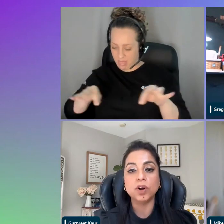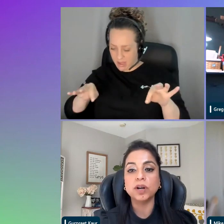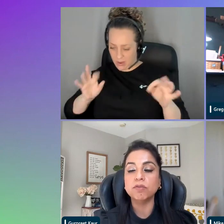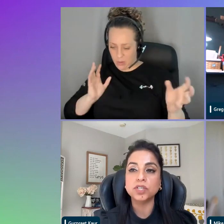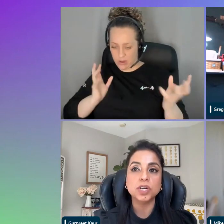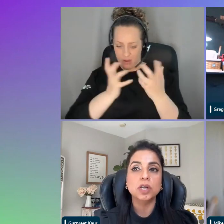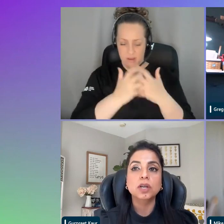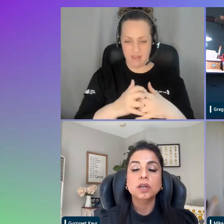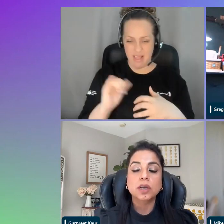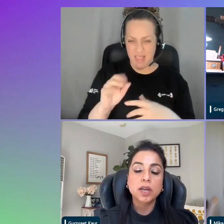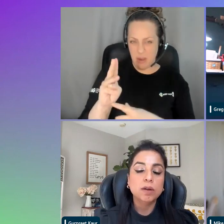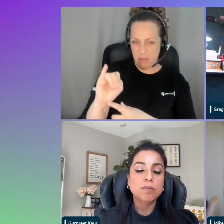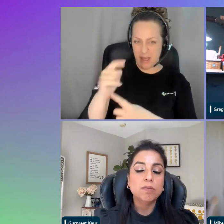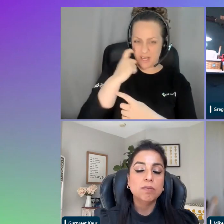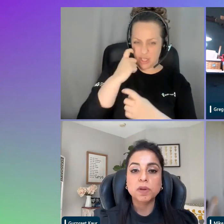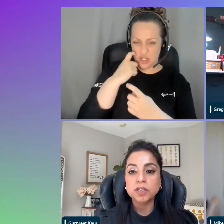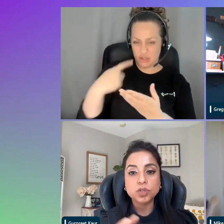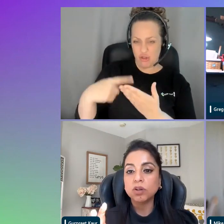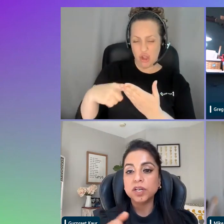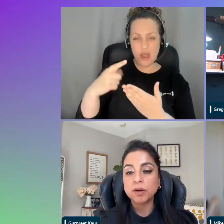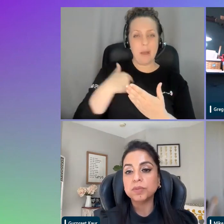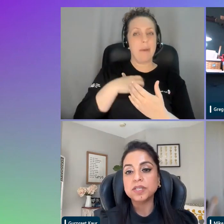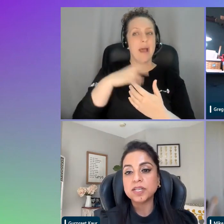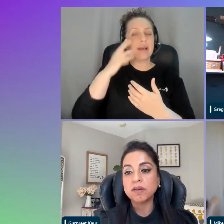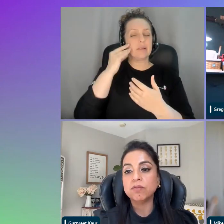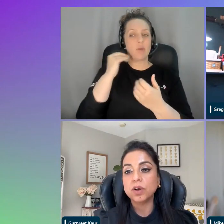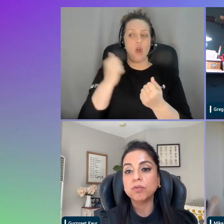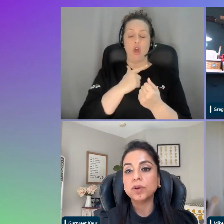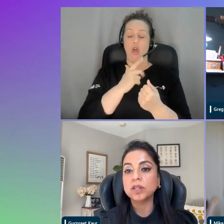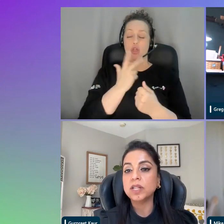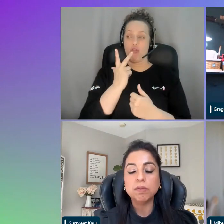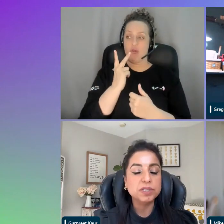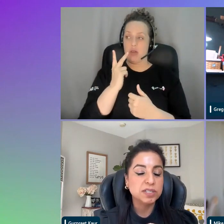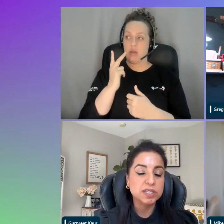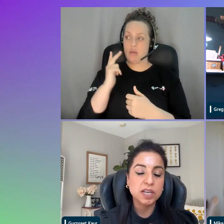important, which in my. Experience, all three companies